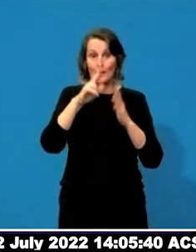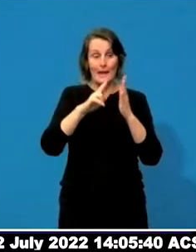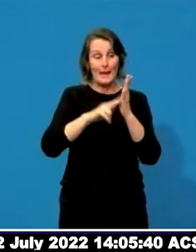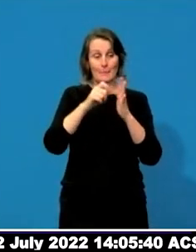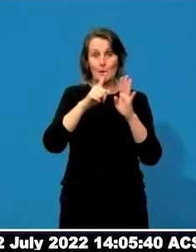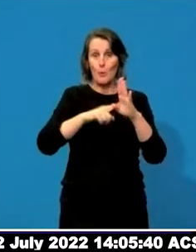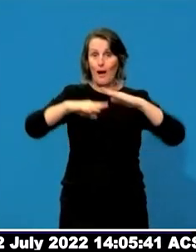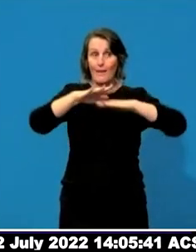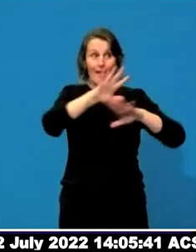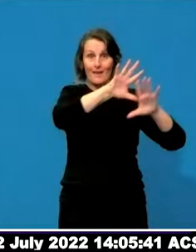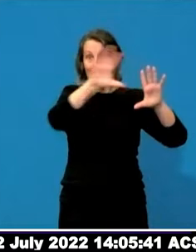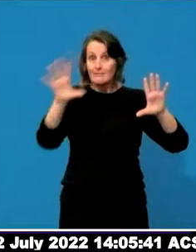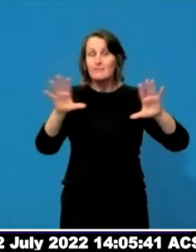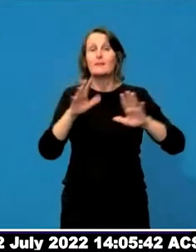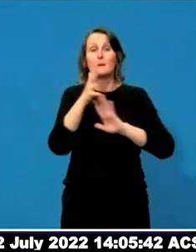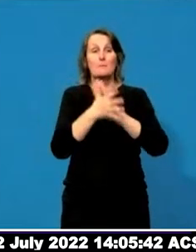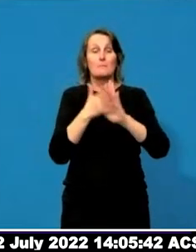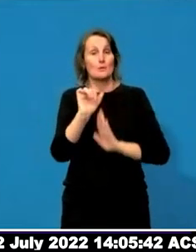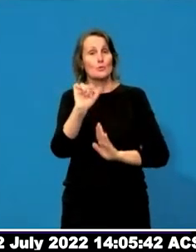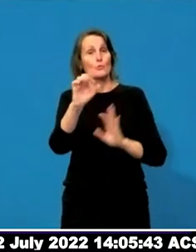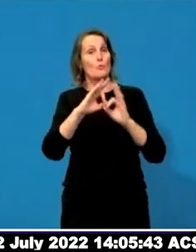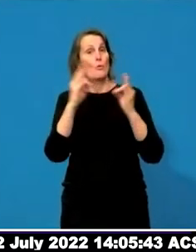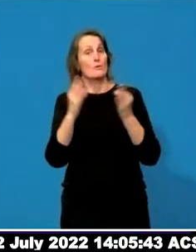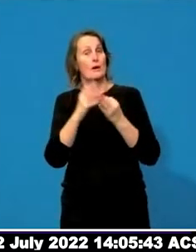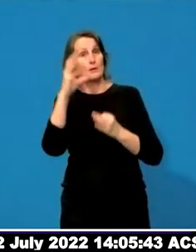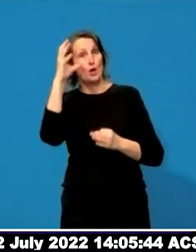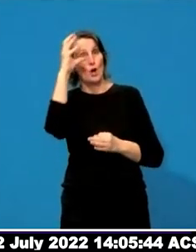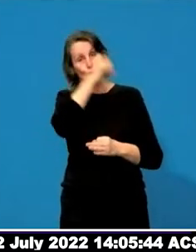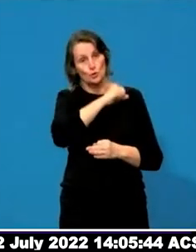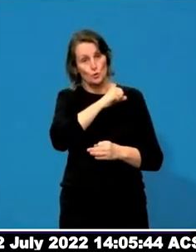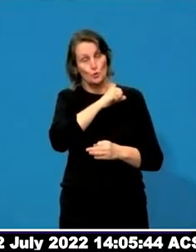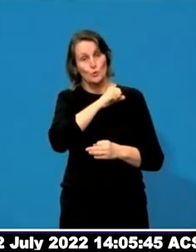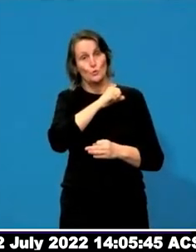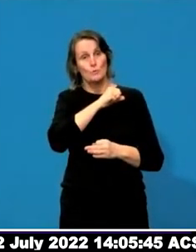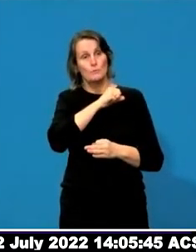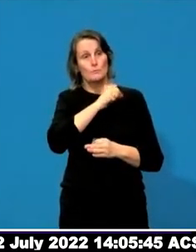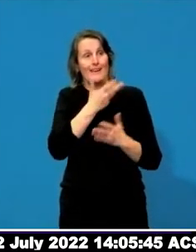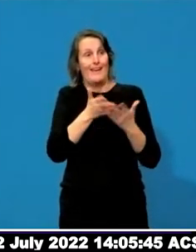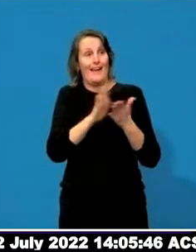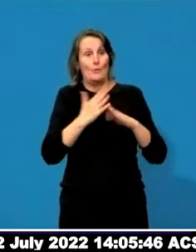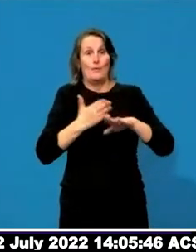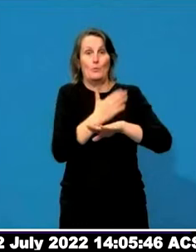the organisation has made assumptions about the way that it works with families on the Lands.